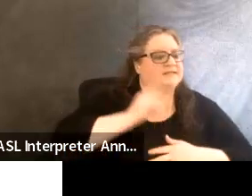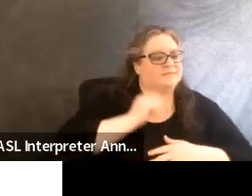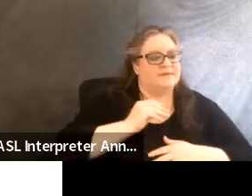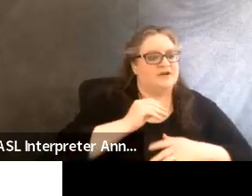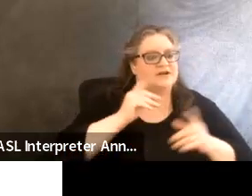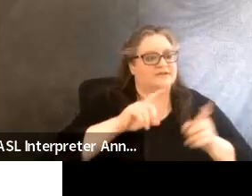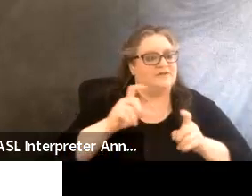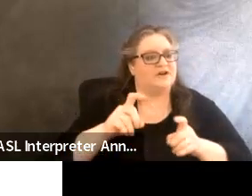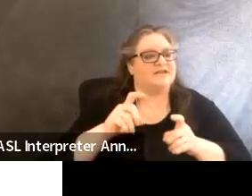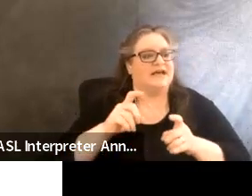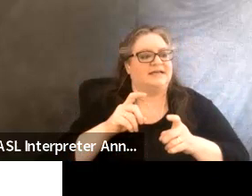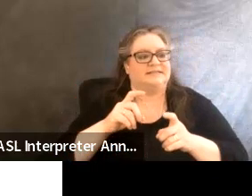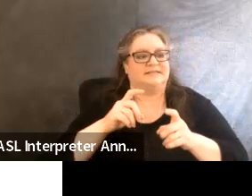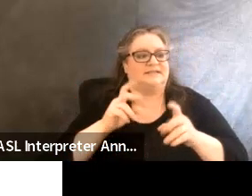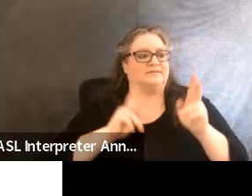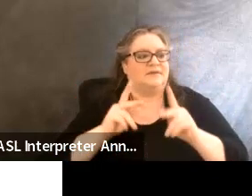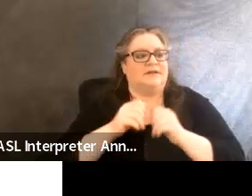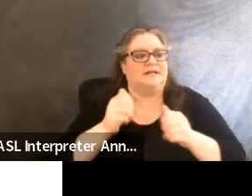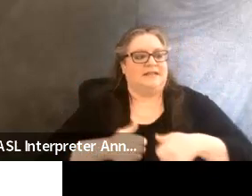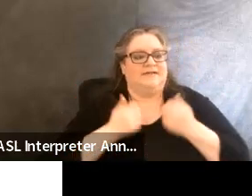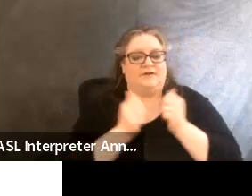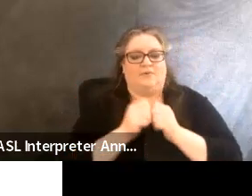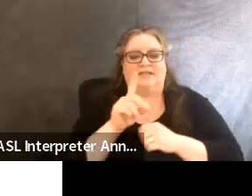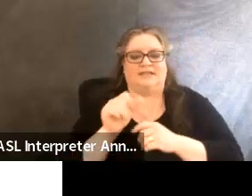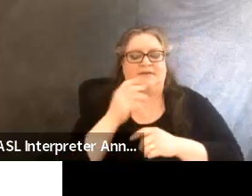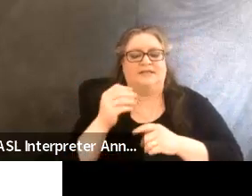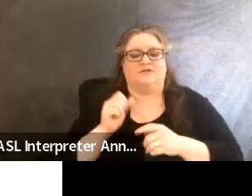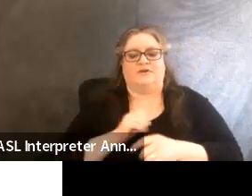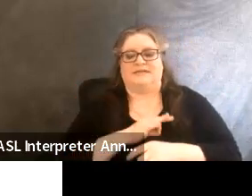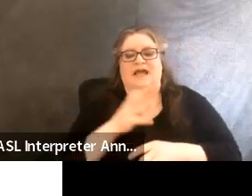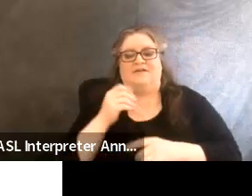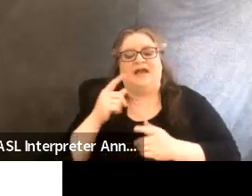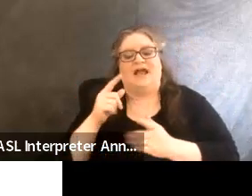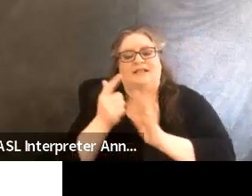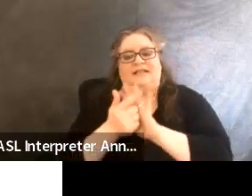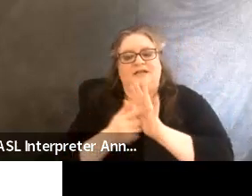of our testers living with disabilities and our staff members to the latest legislative updates.